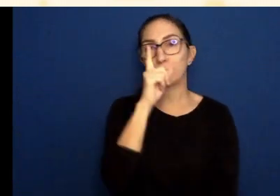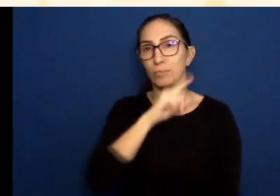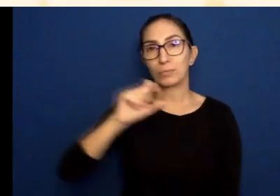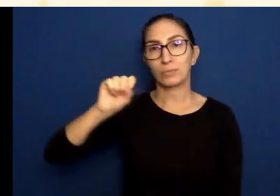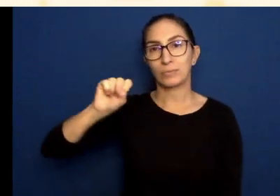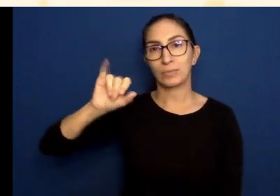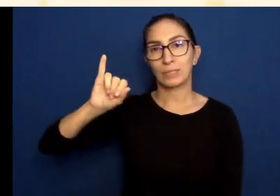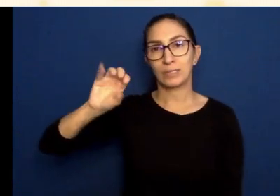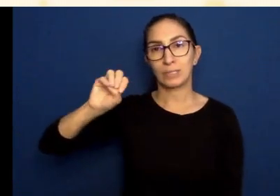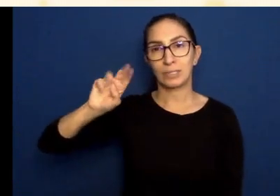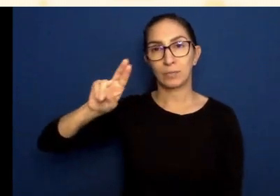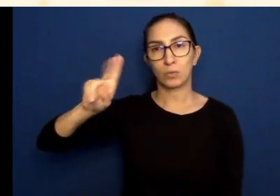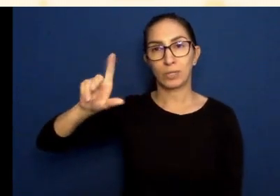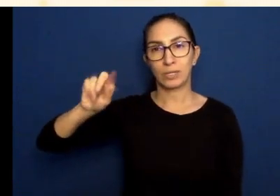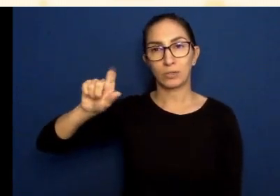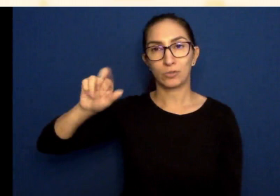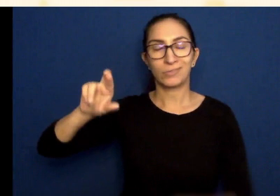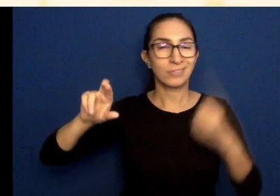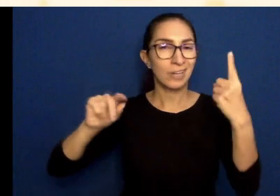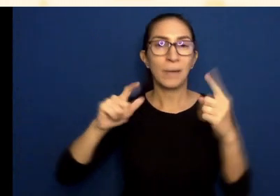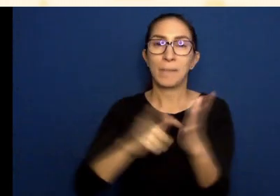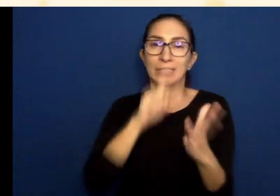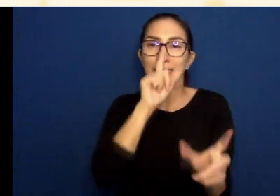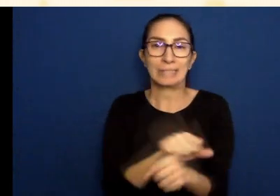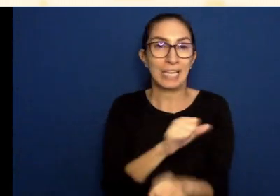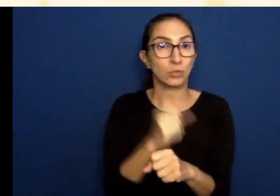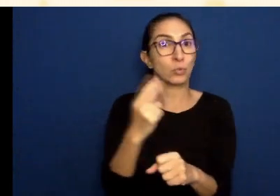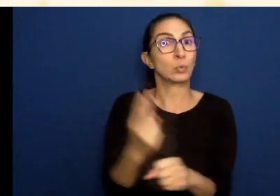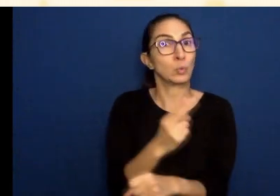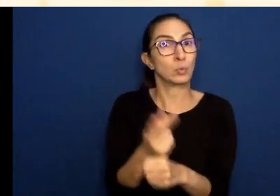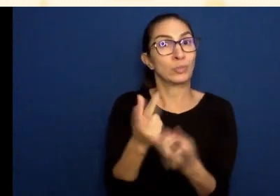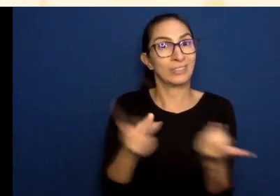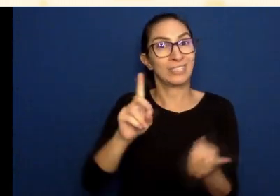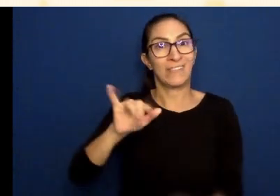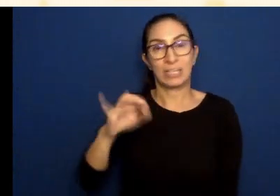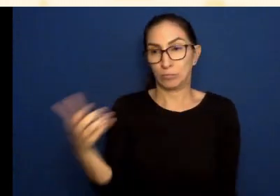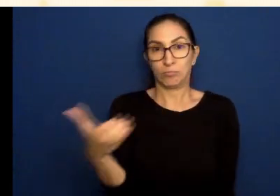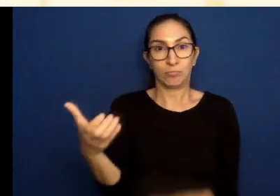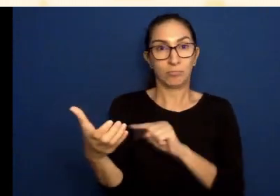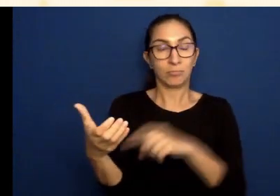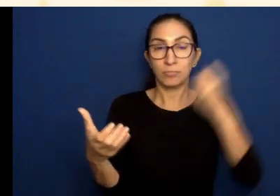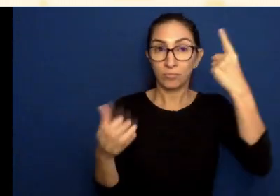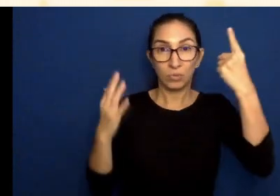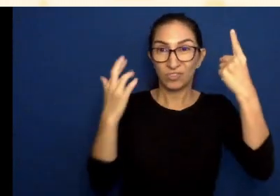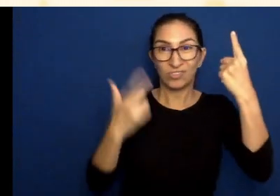We strongly, strongly recommend that you do not use simulators.